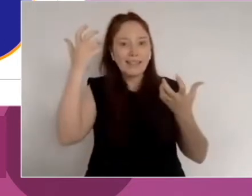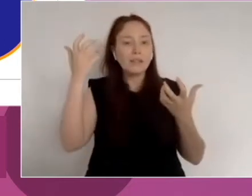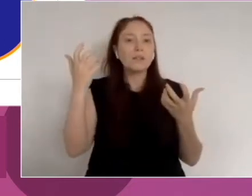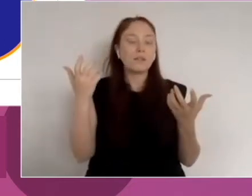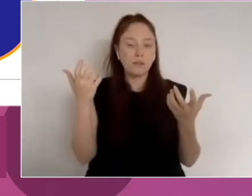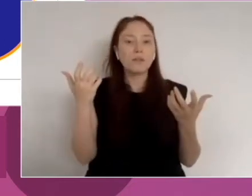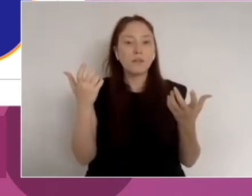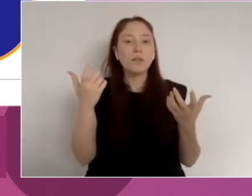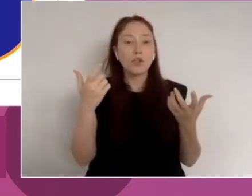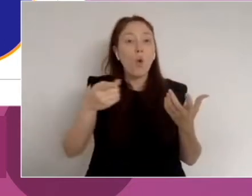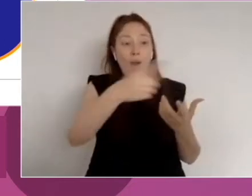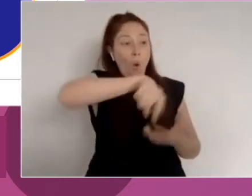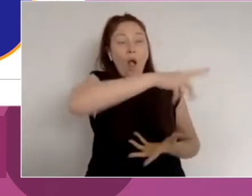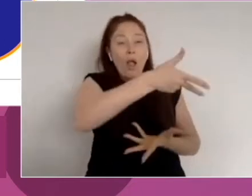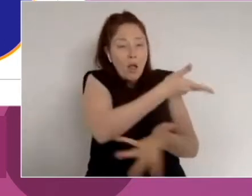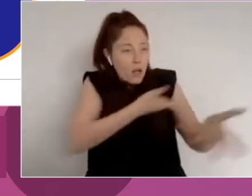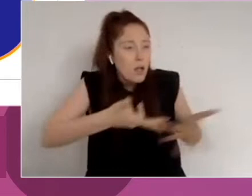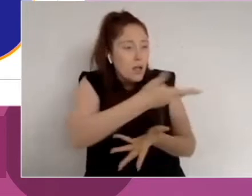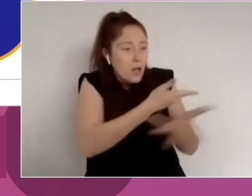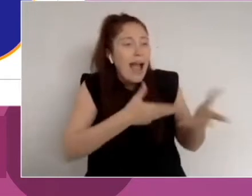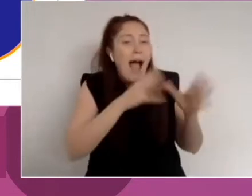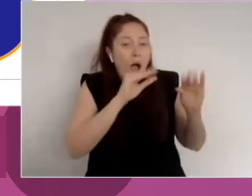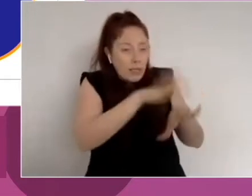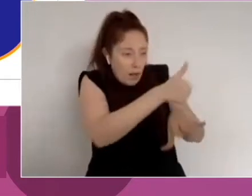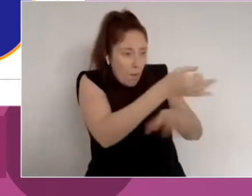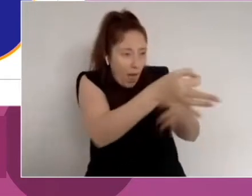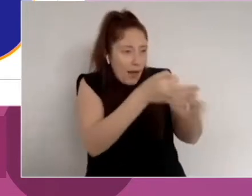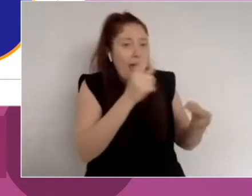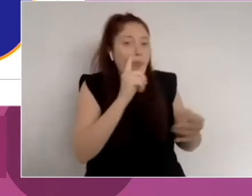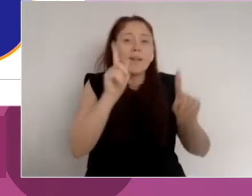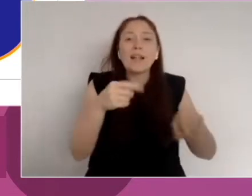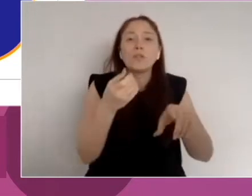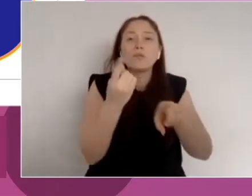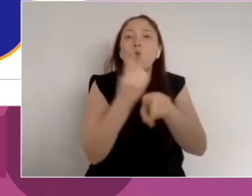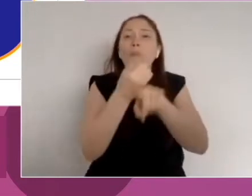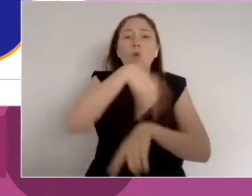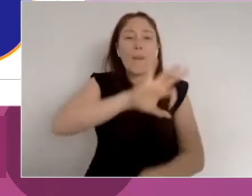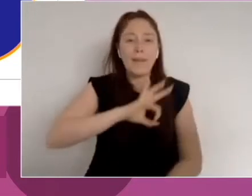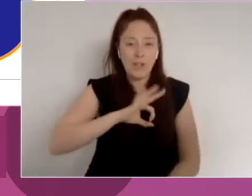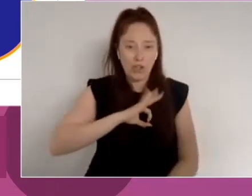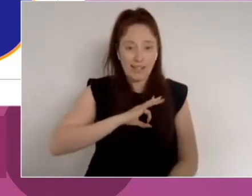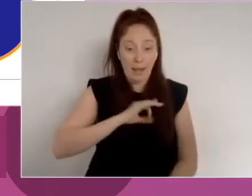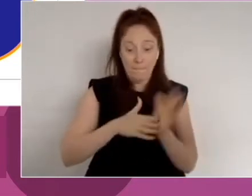together, got behind their first ministers and in May 2020, it was approved by National Cabinet. It